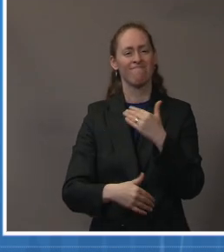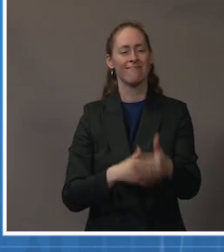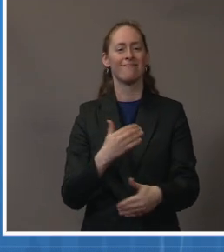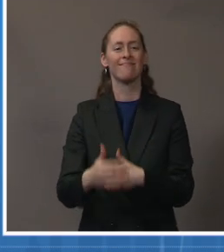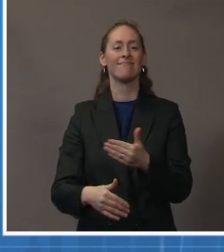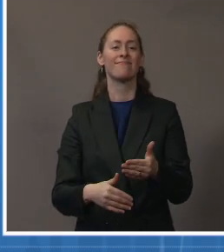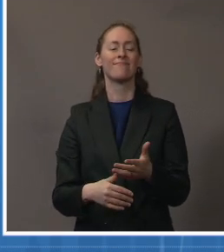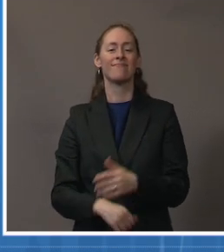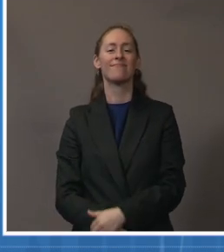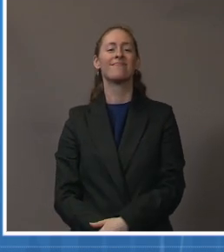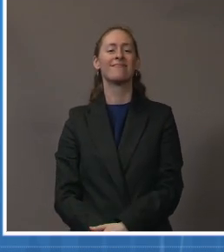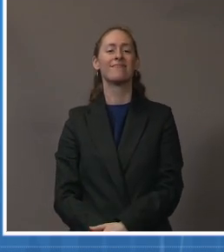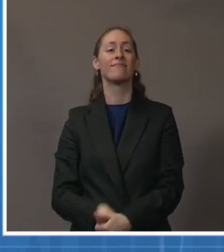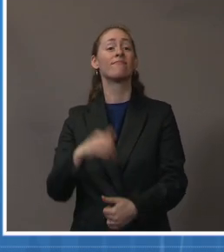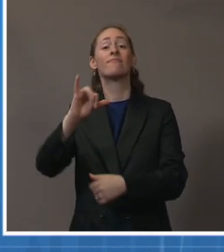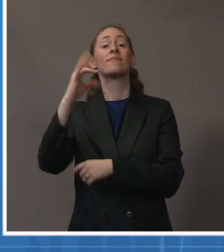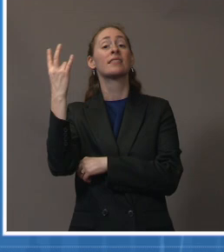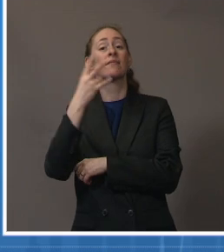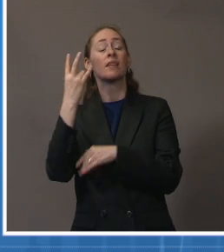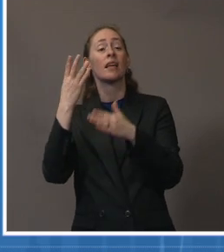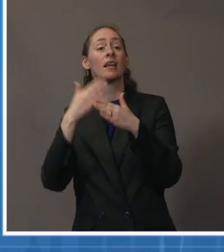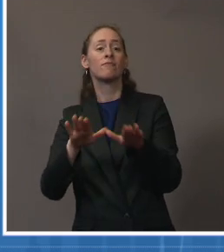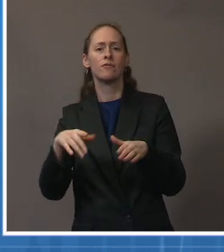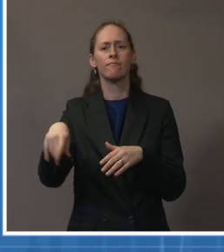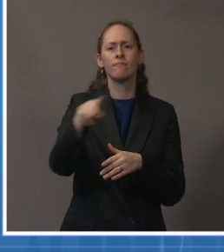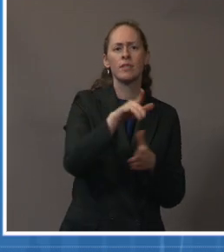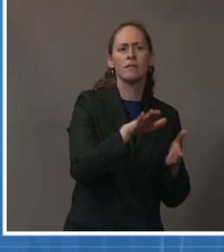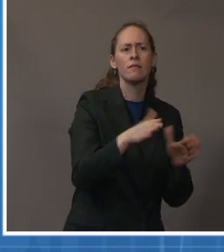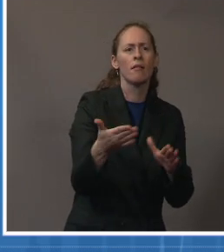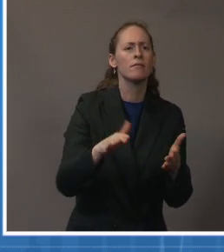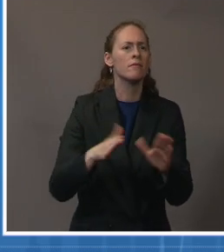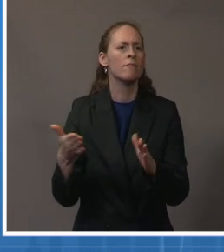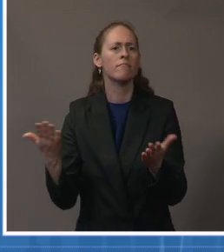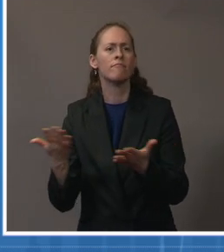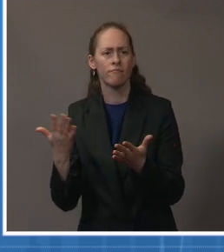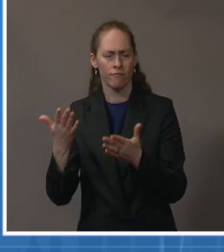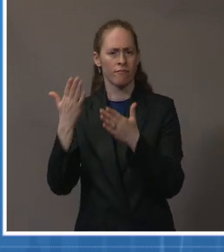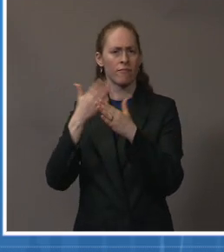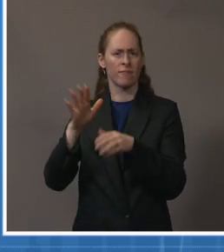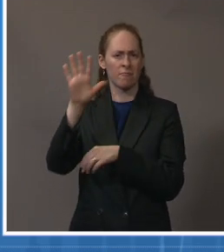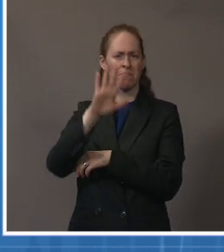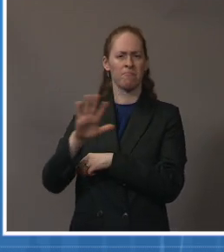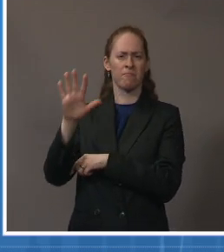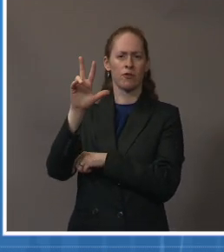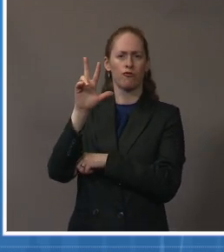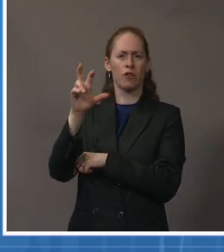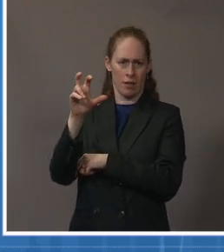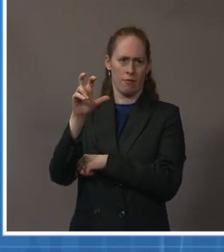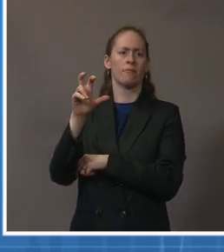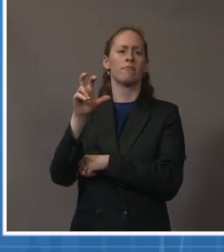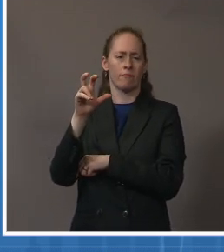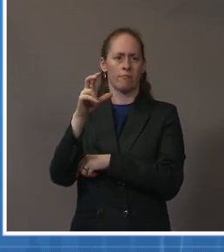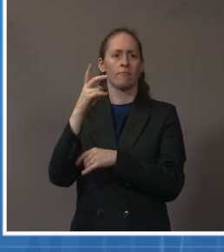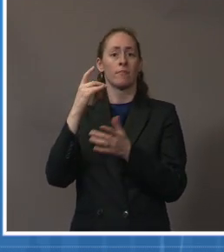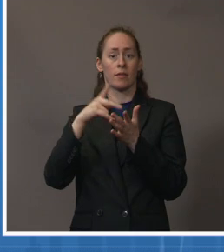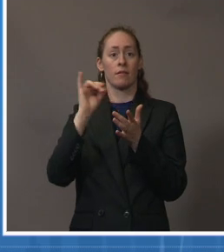has also declined to a new low of 363 per day -- a decrease of more than 16 percent from the last week.